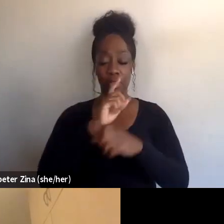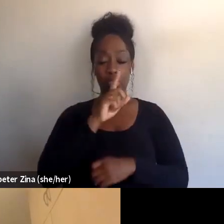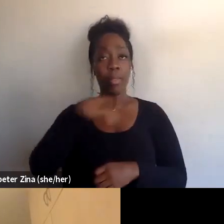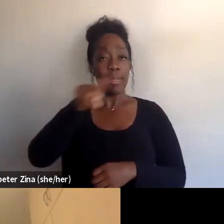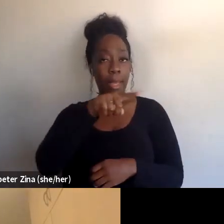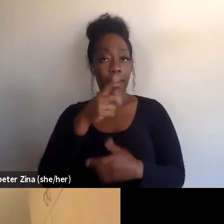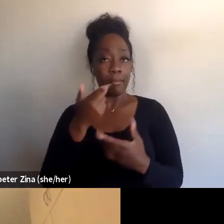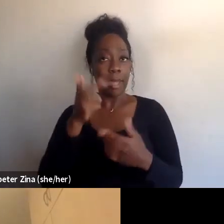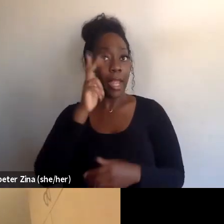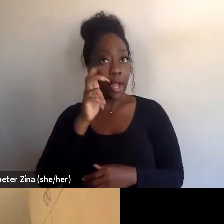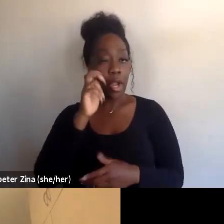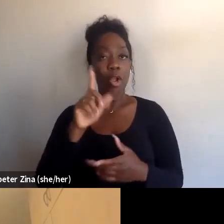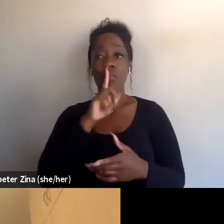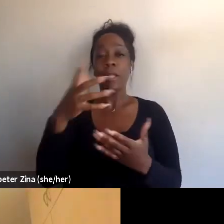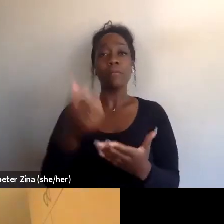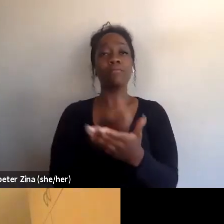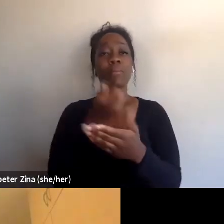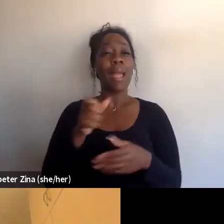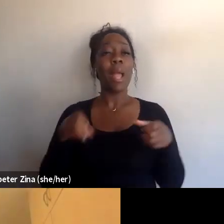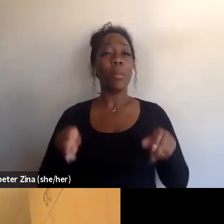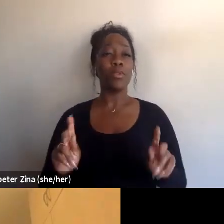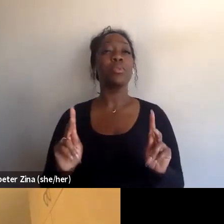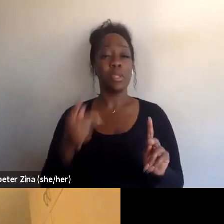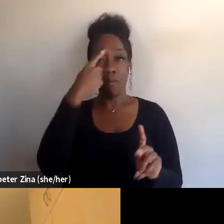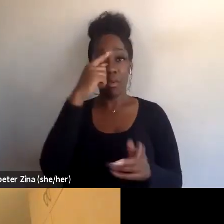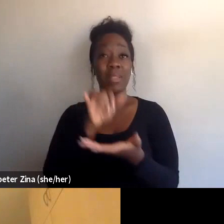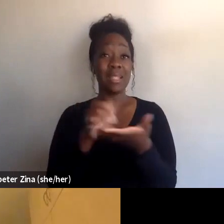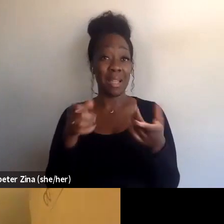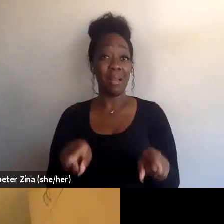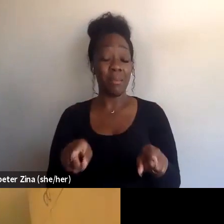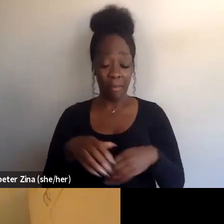So I don't think it's definitely easier in any way.